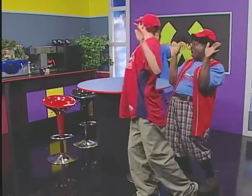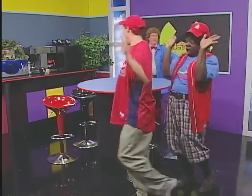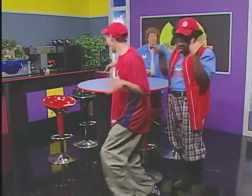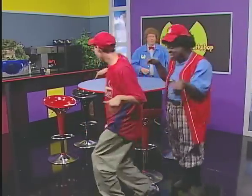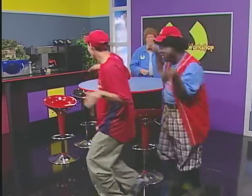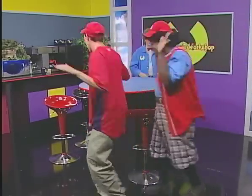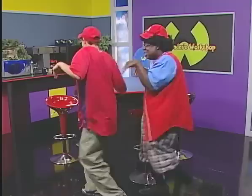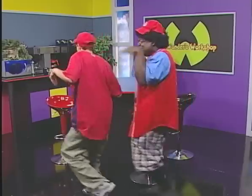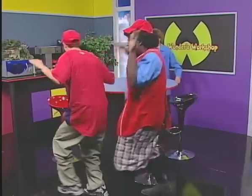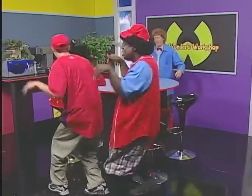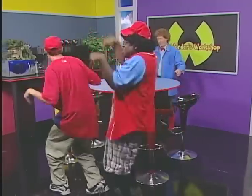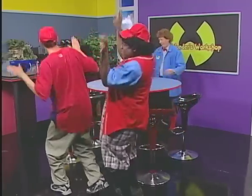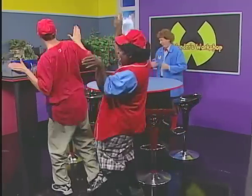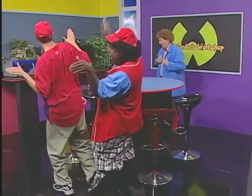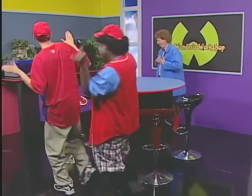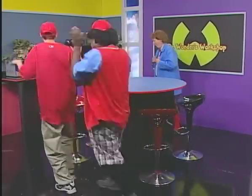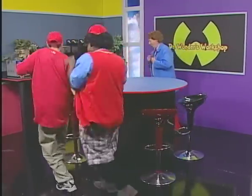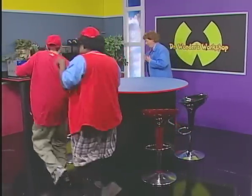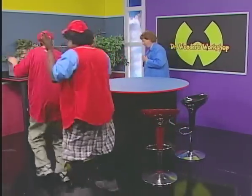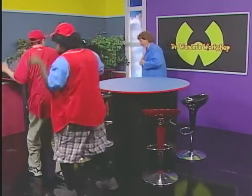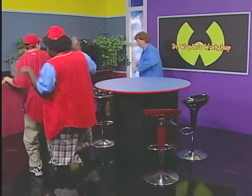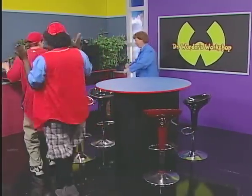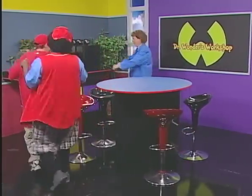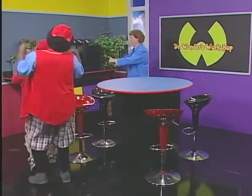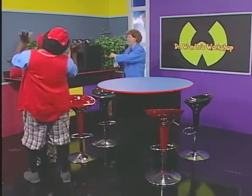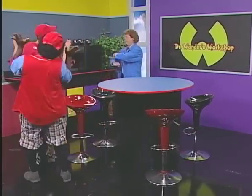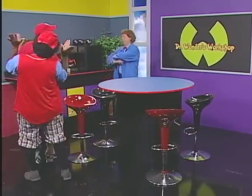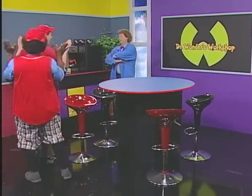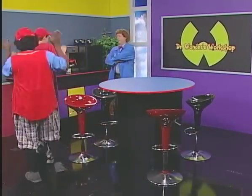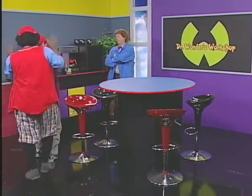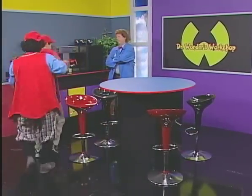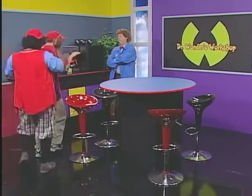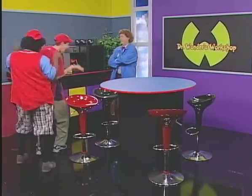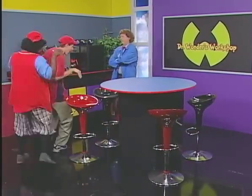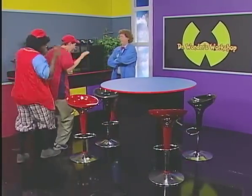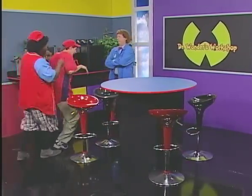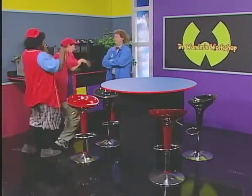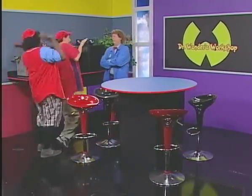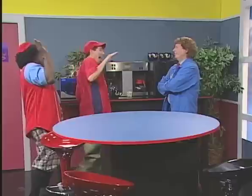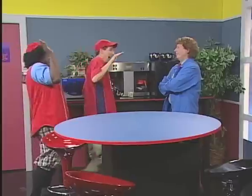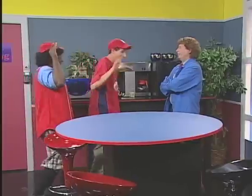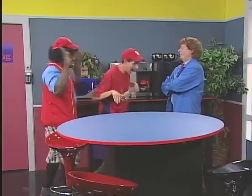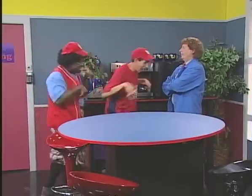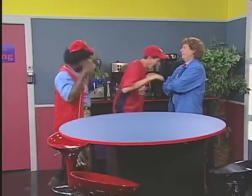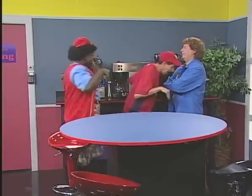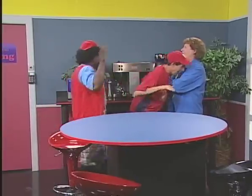GO CARDINALS GO! HEY!